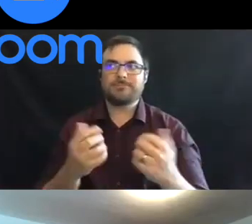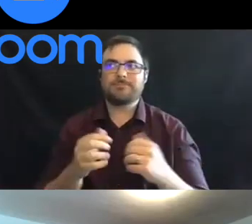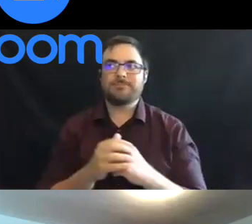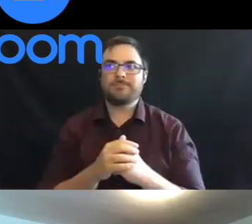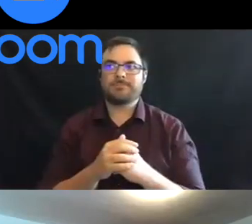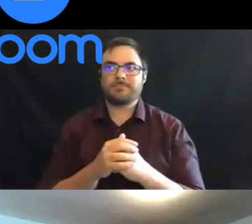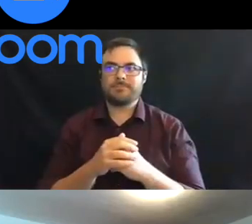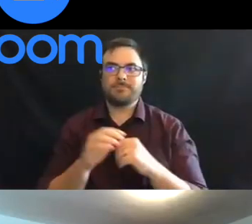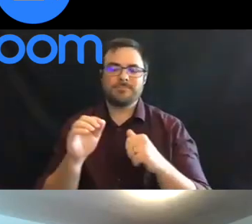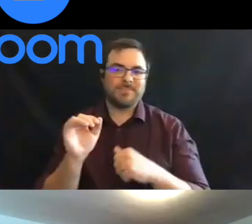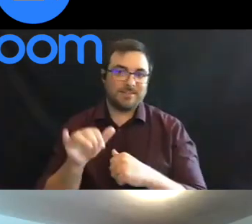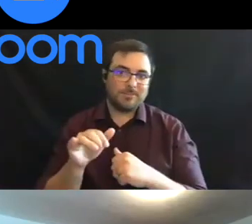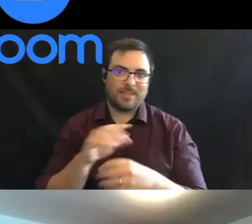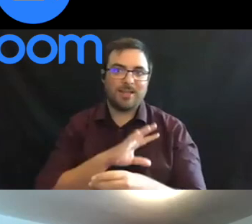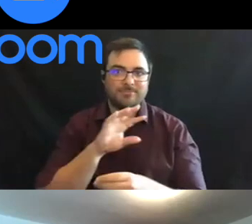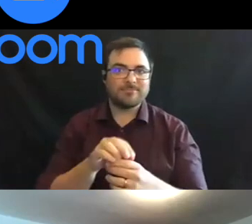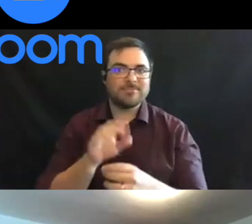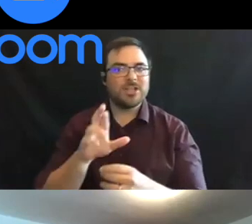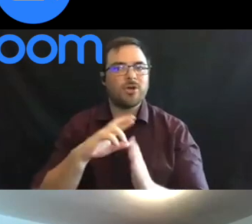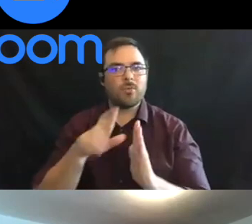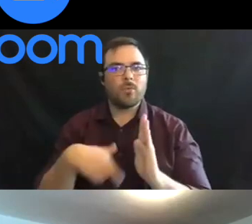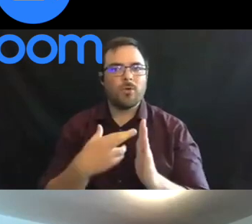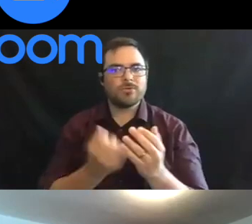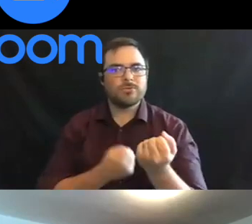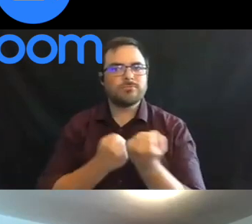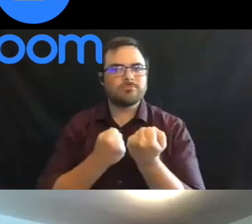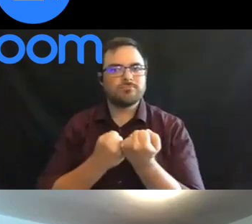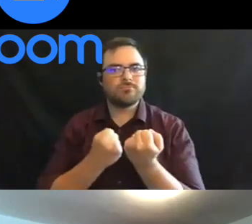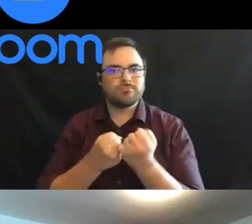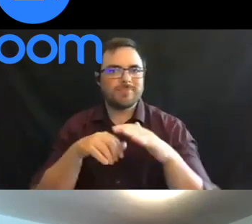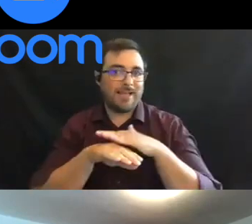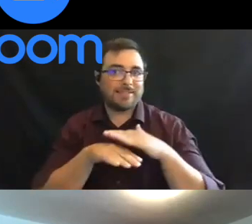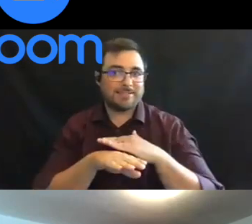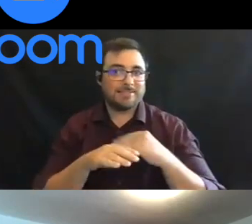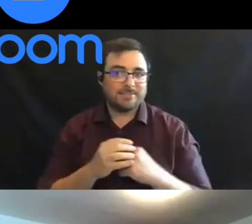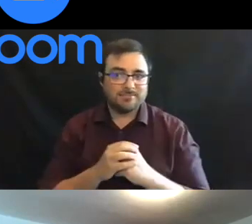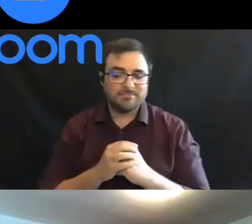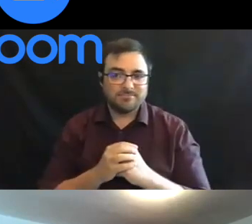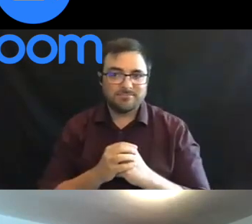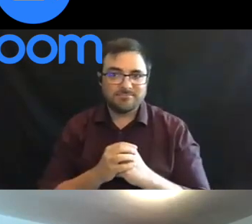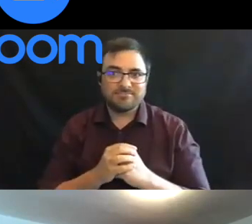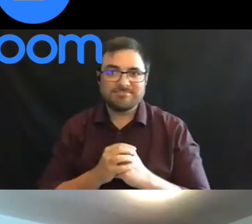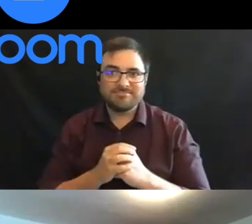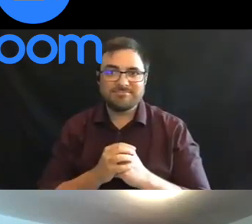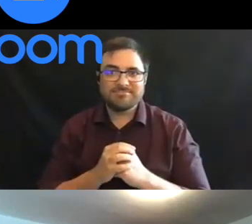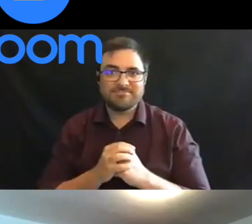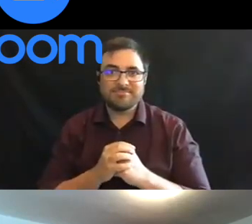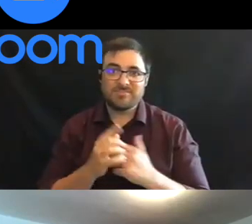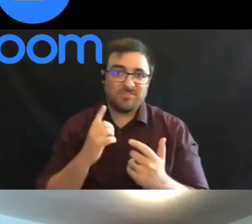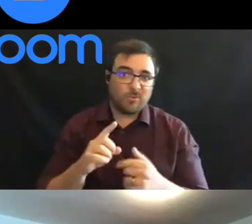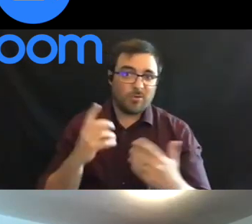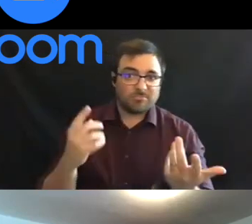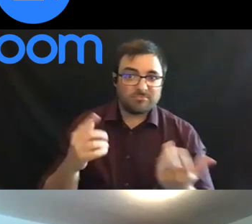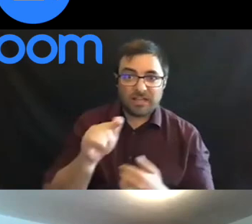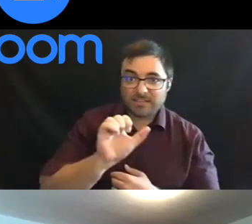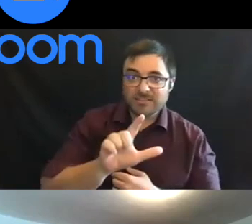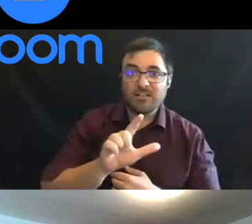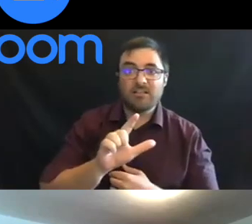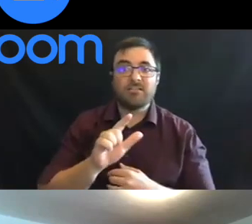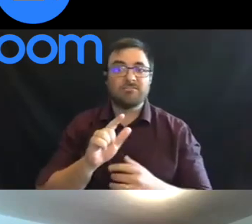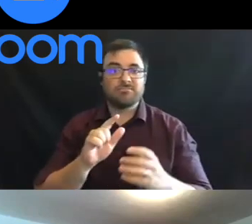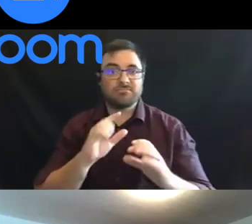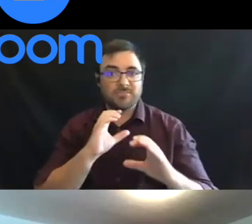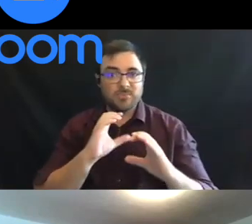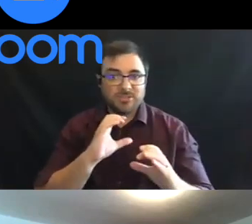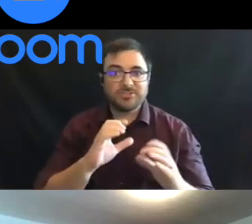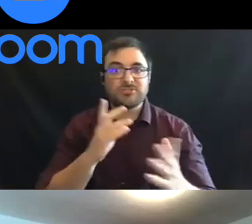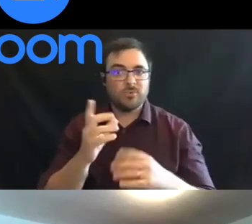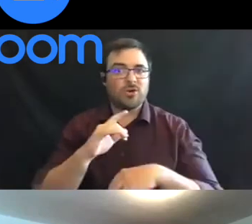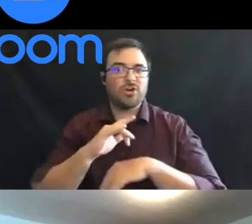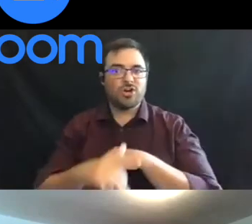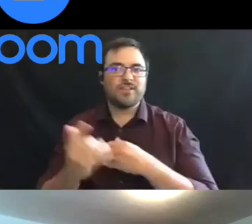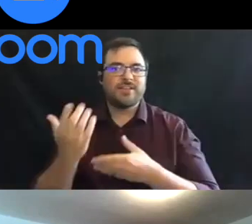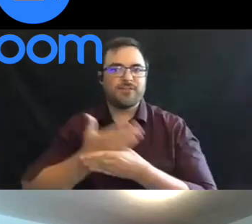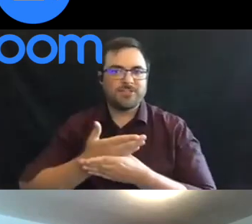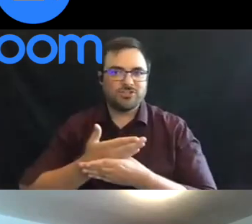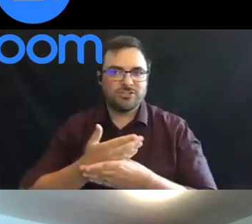person's role is to help support access to um to ASL through early intervention.